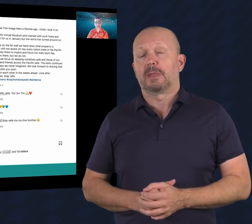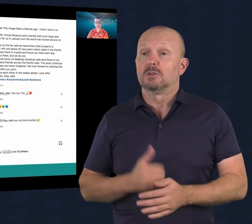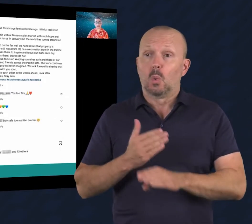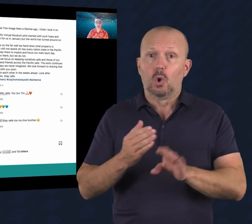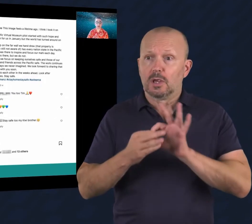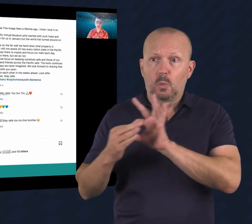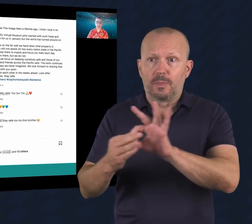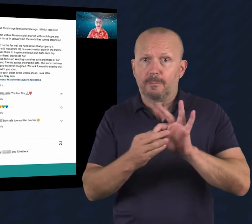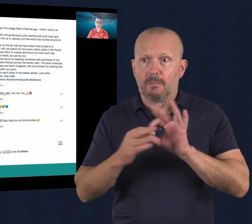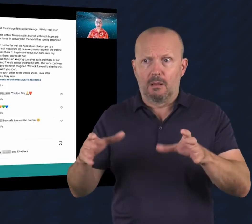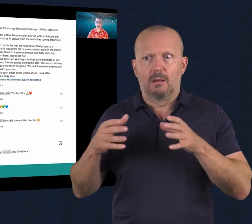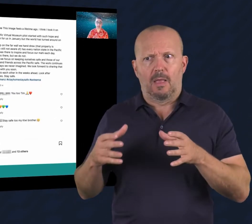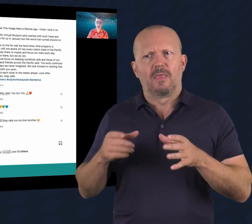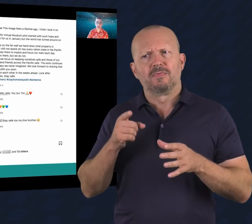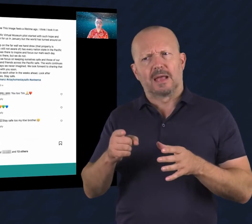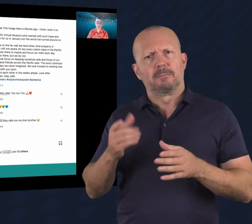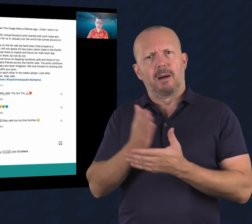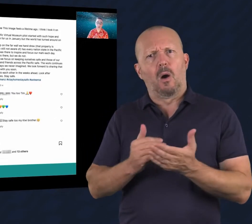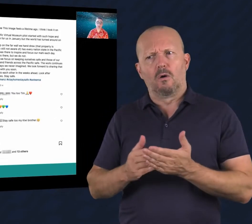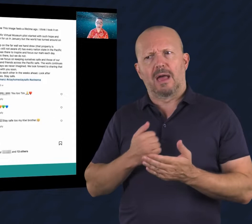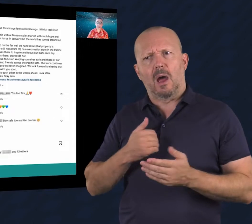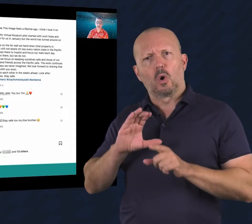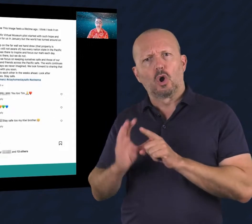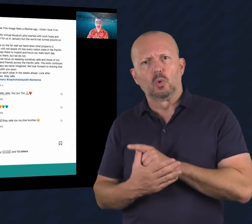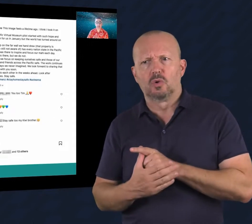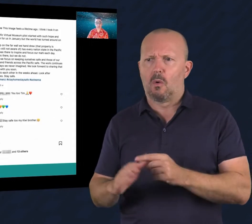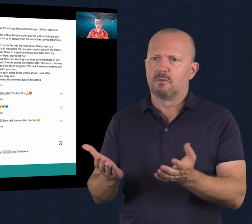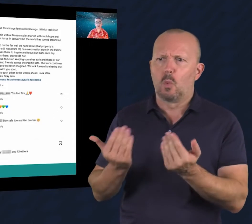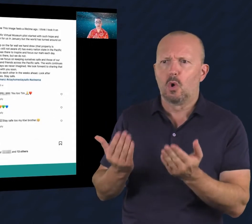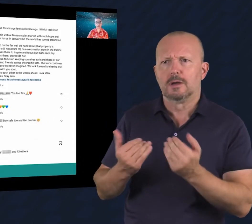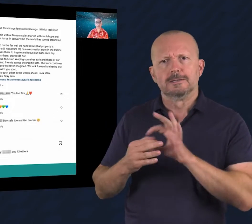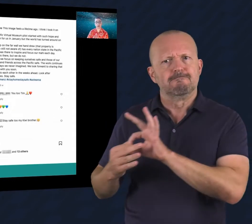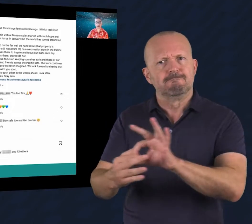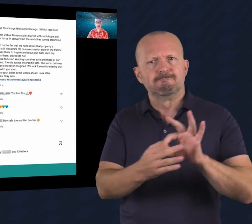has been a critical aspect of the Manaakitanga we have sought to create and to share throughout this work,